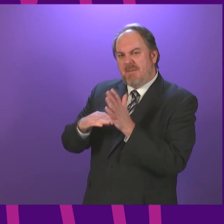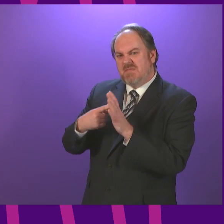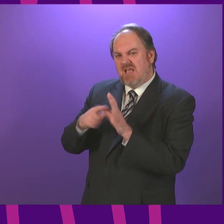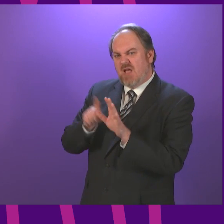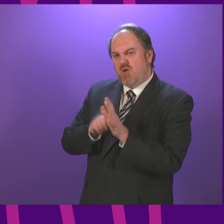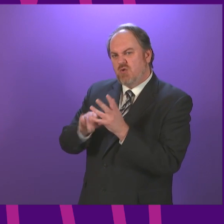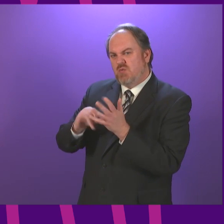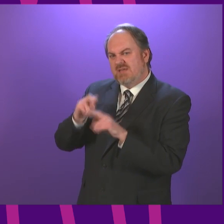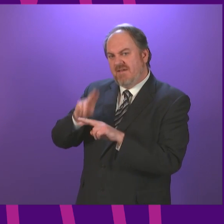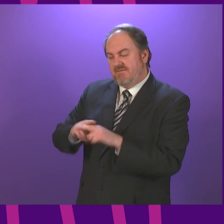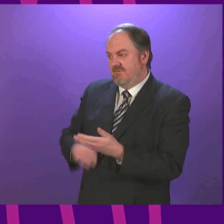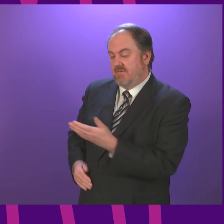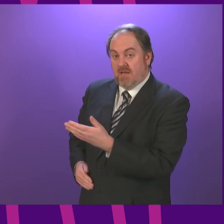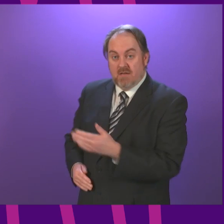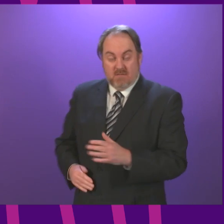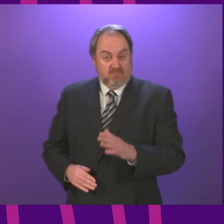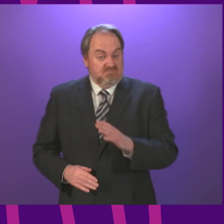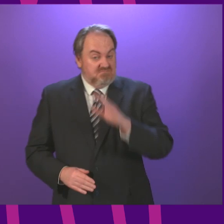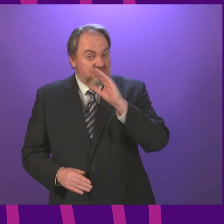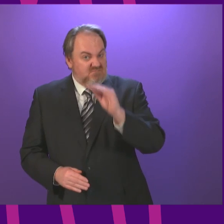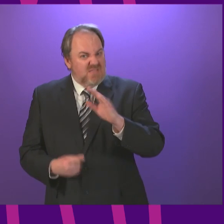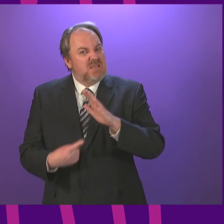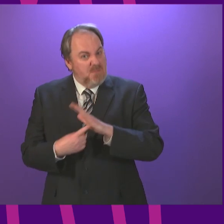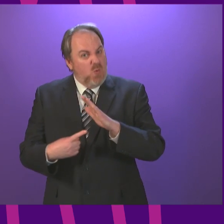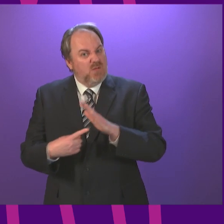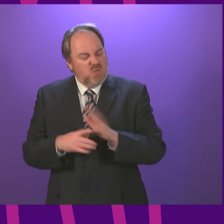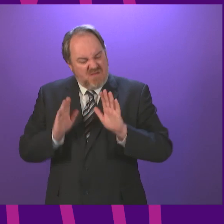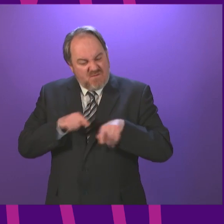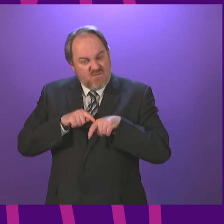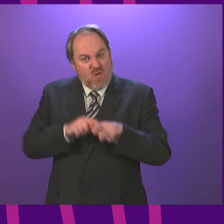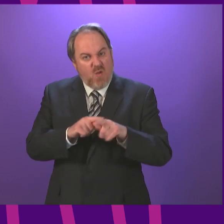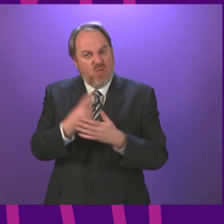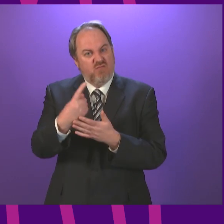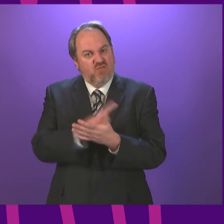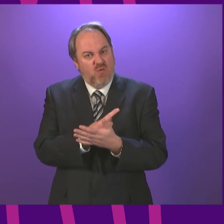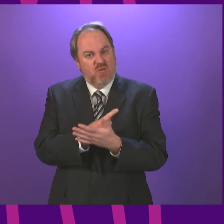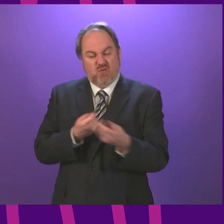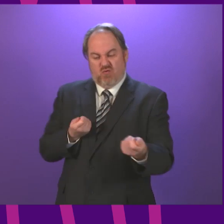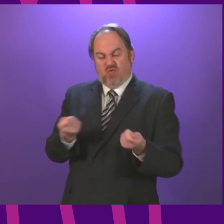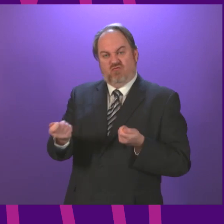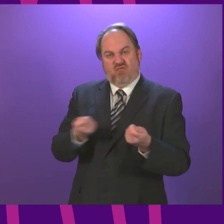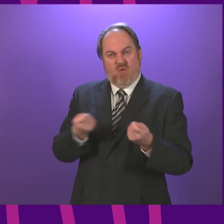stay at home if we are to continue to drive down infection numbers. Shameful scenes such as those